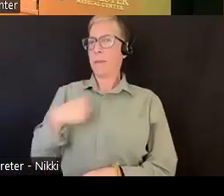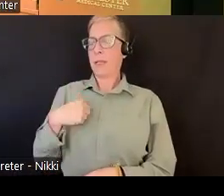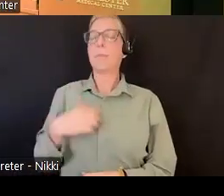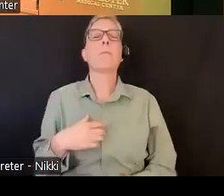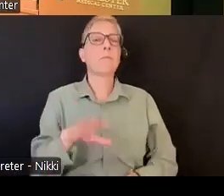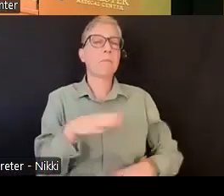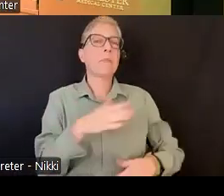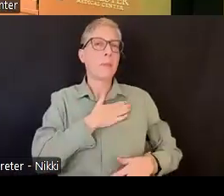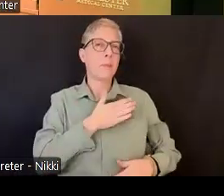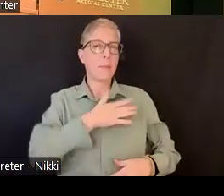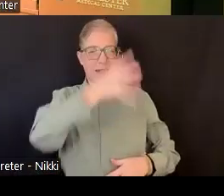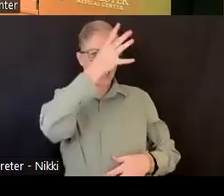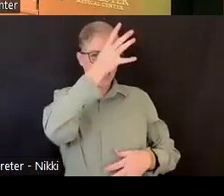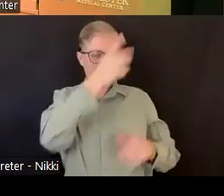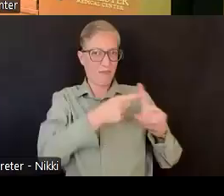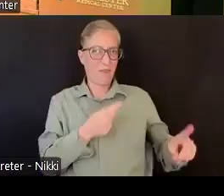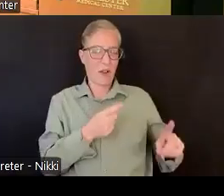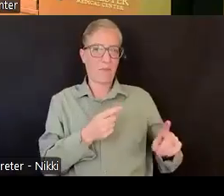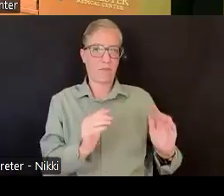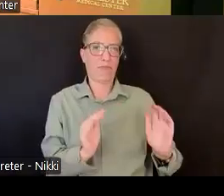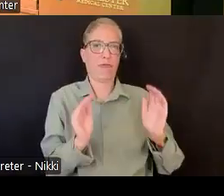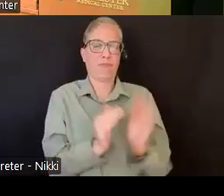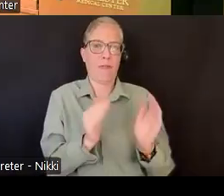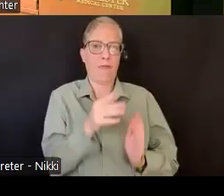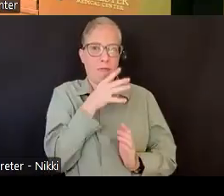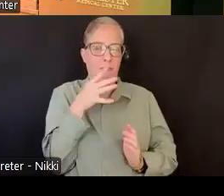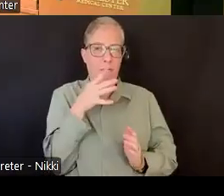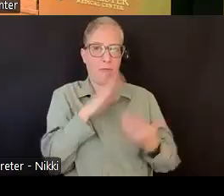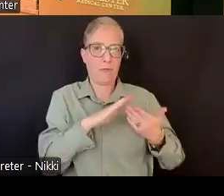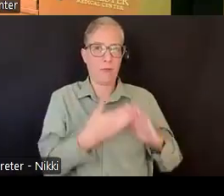West Virginia. My family comes from sort of rural West Virginia. And my dad always mentioned like